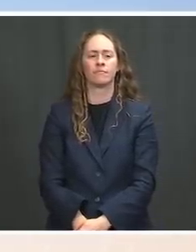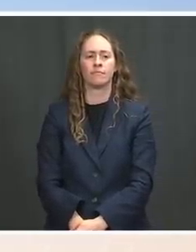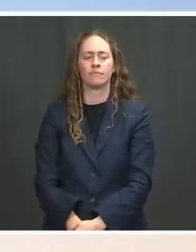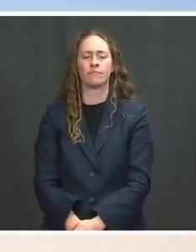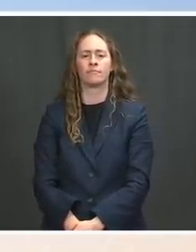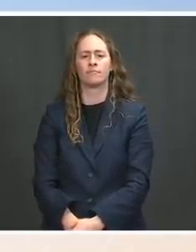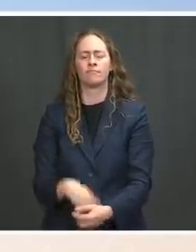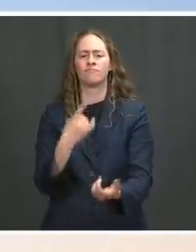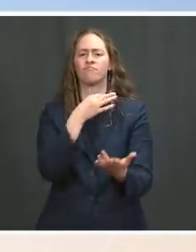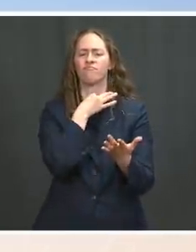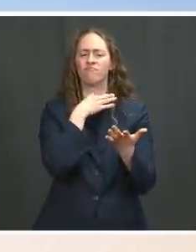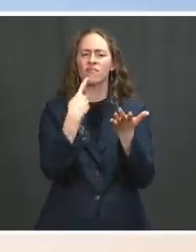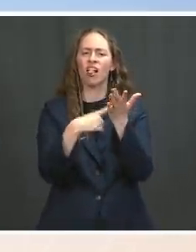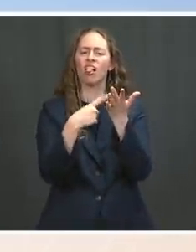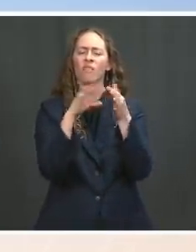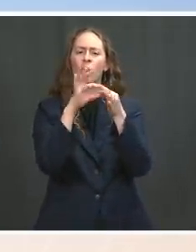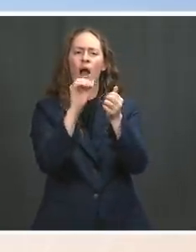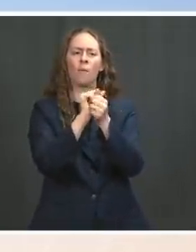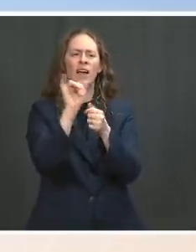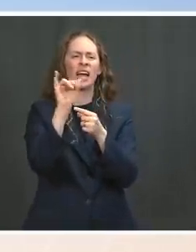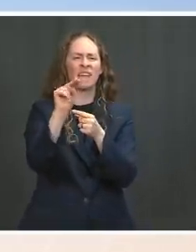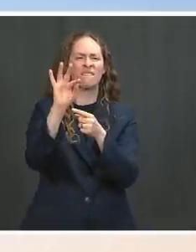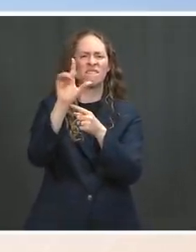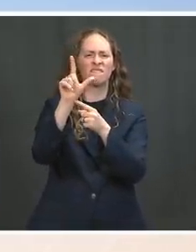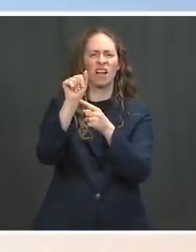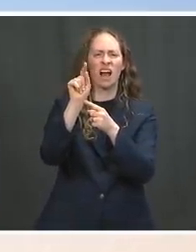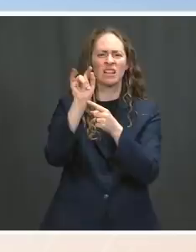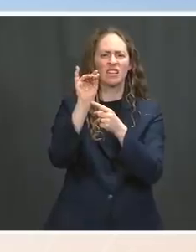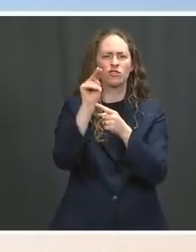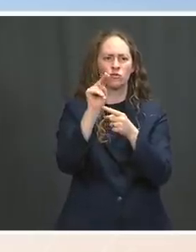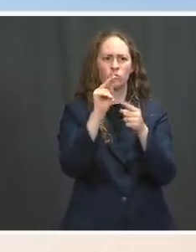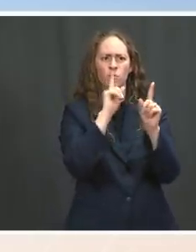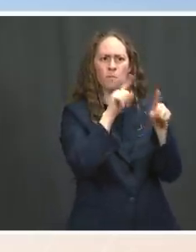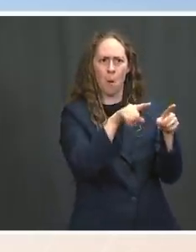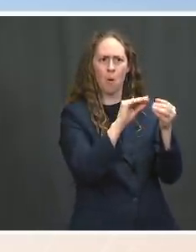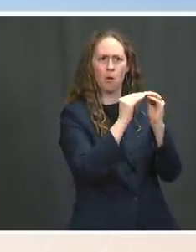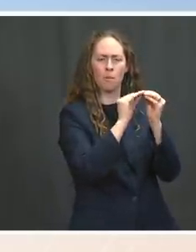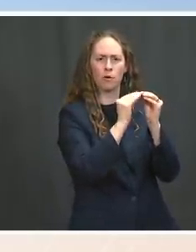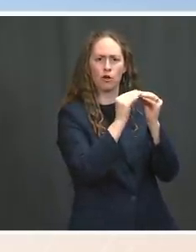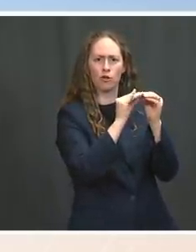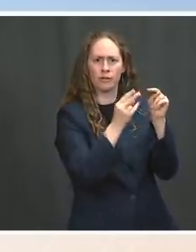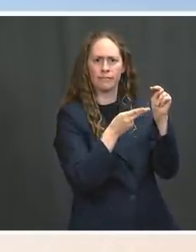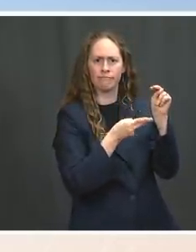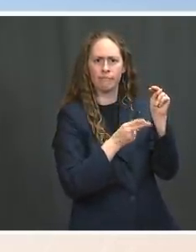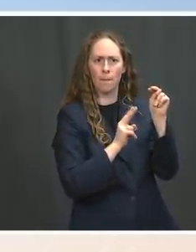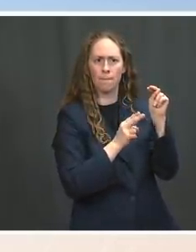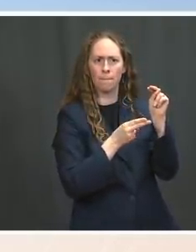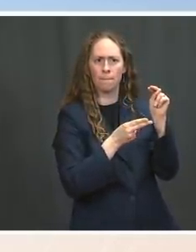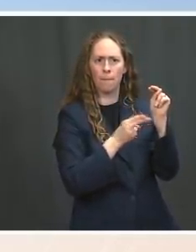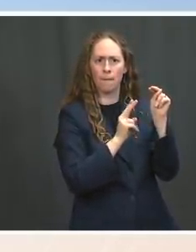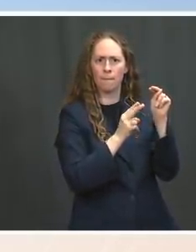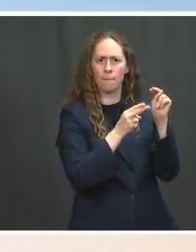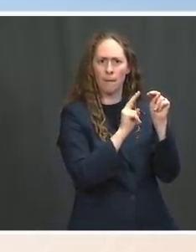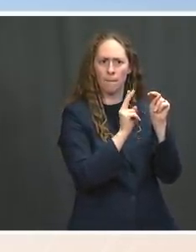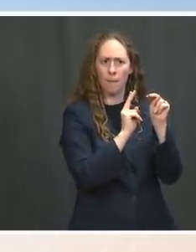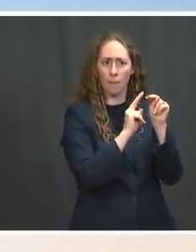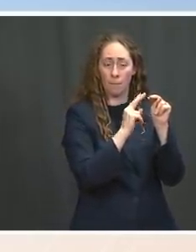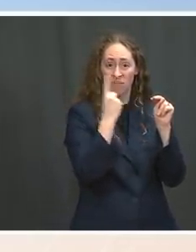Is there a concern that high inflation is going to continue for a long time and that the administration might need